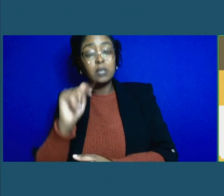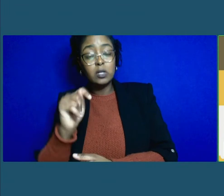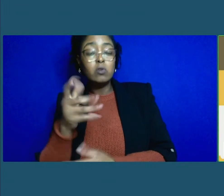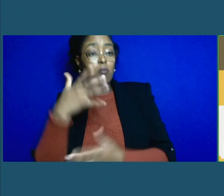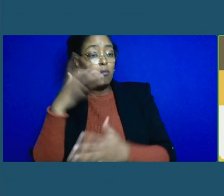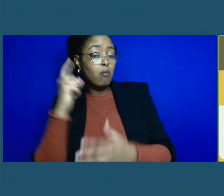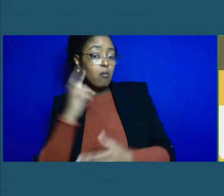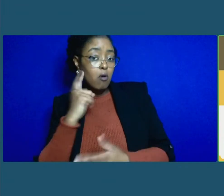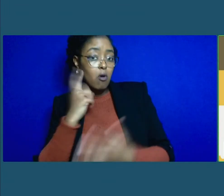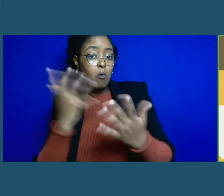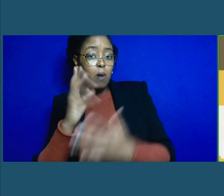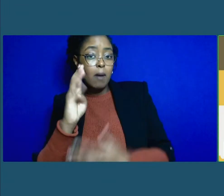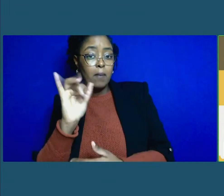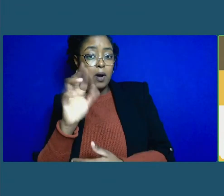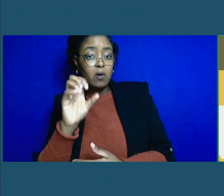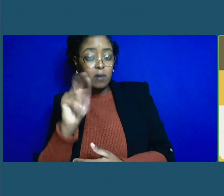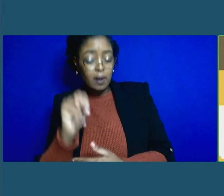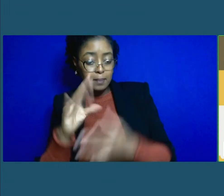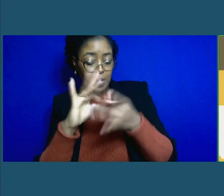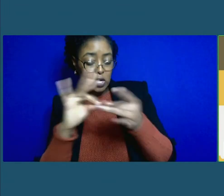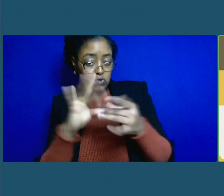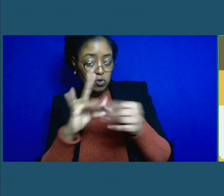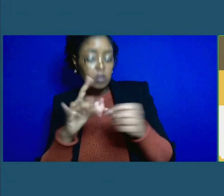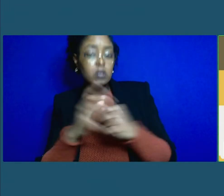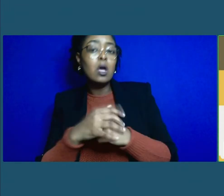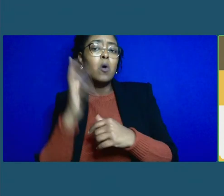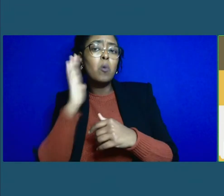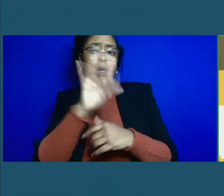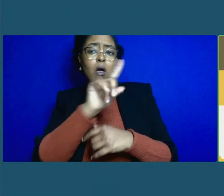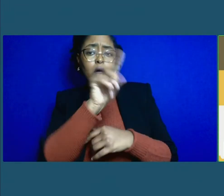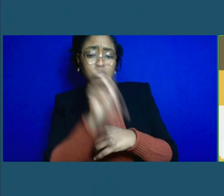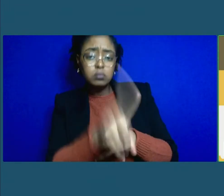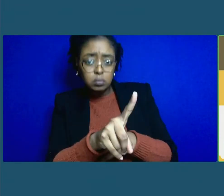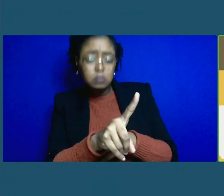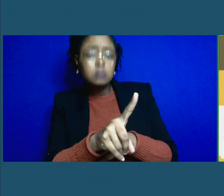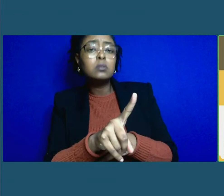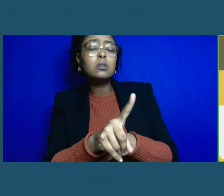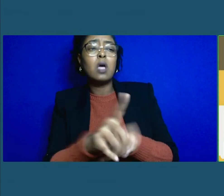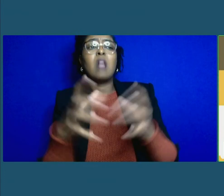CPI parent council, Um Dr McKnight, You heard Byron's lead